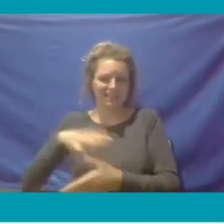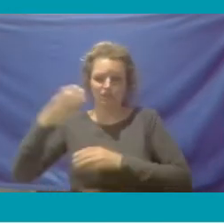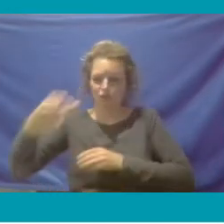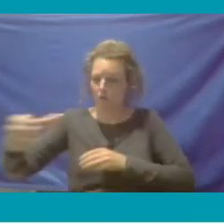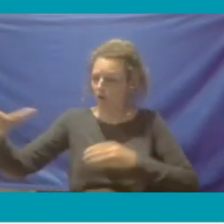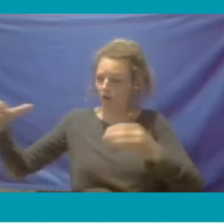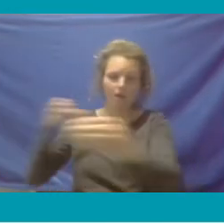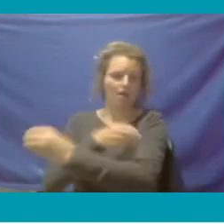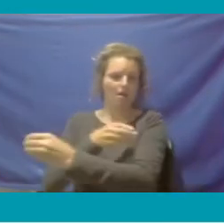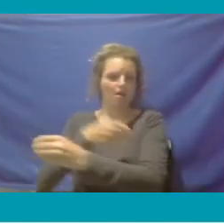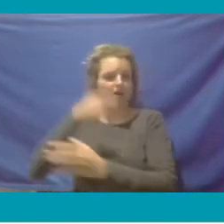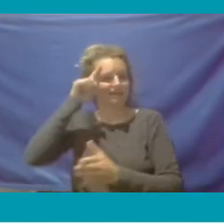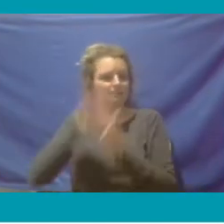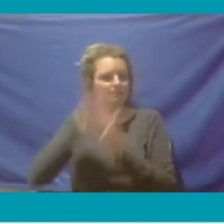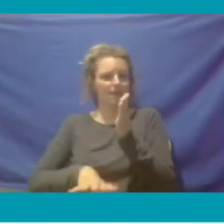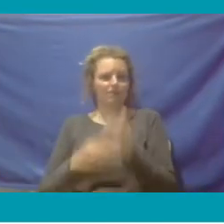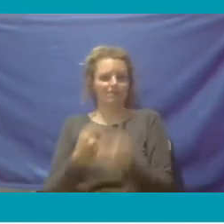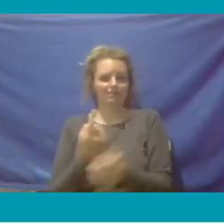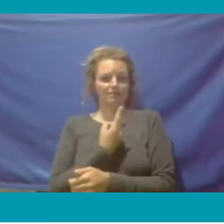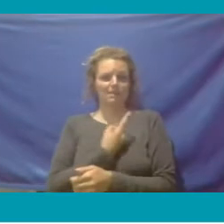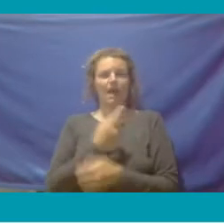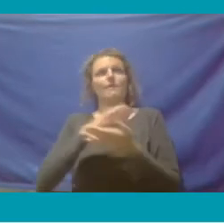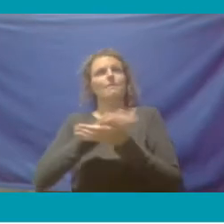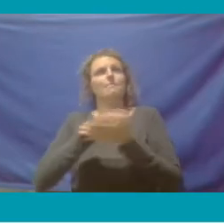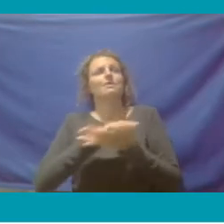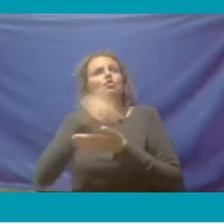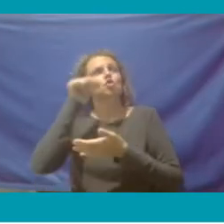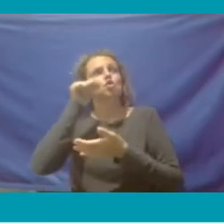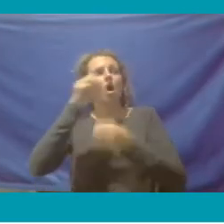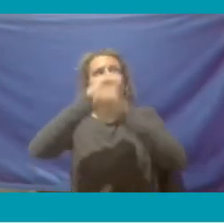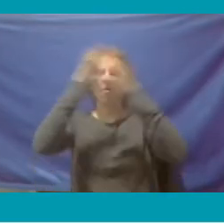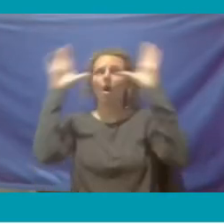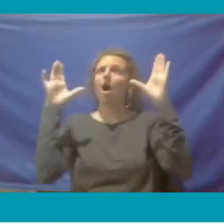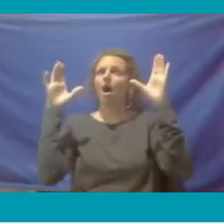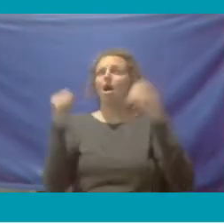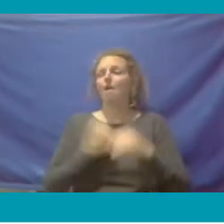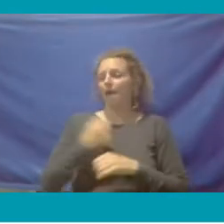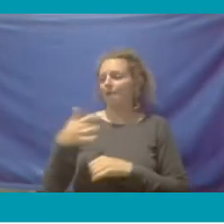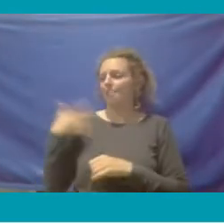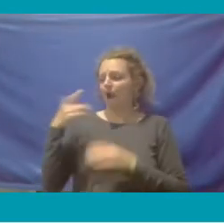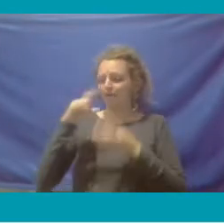that is delivering the service has that lived experience, it gives us that credibility that authenticity.